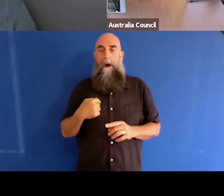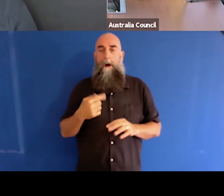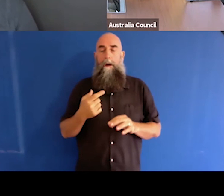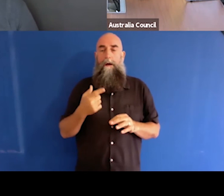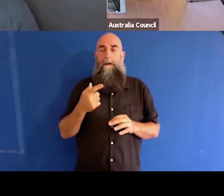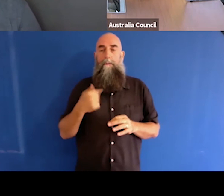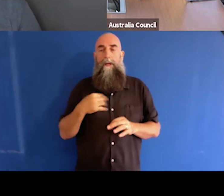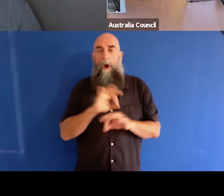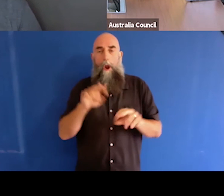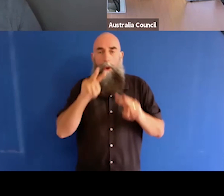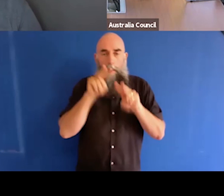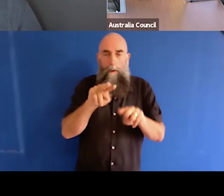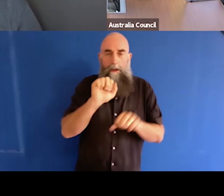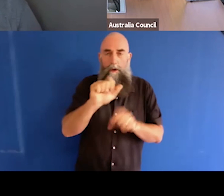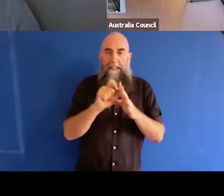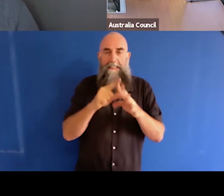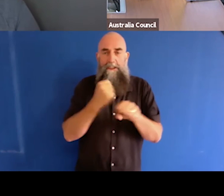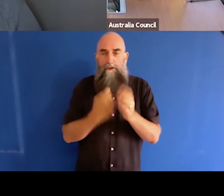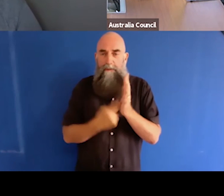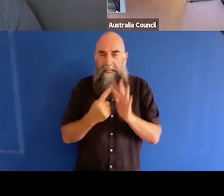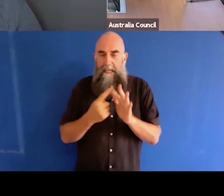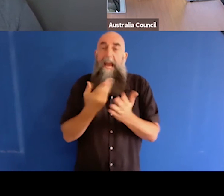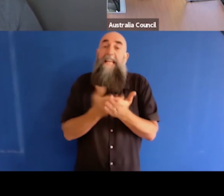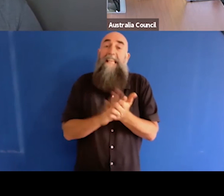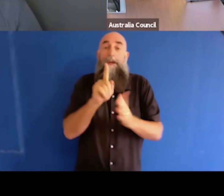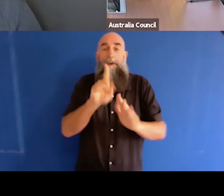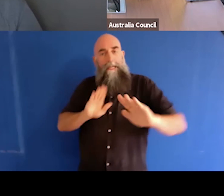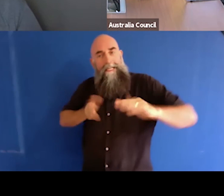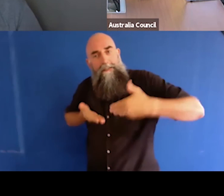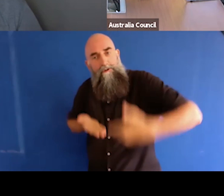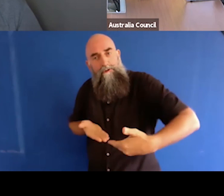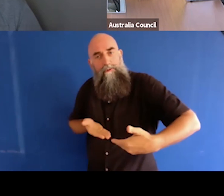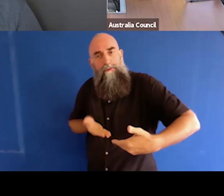It is the way you introduce yourself. The way to substantiate the fact you're a practising artist